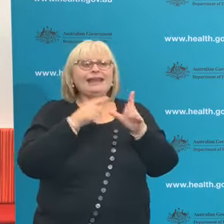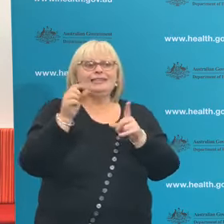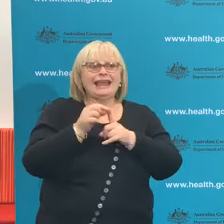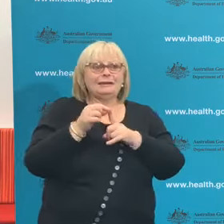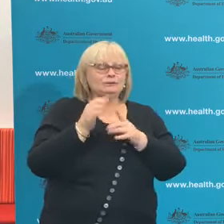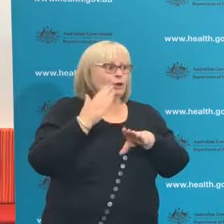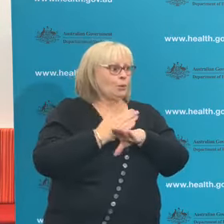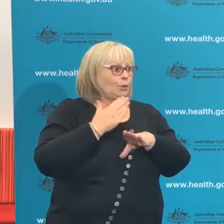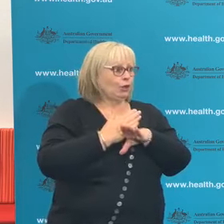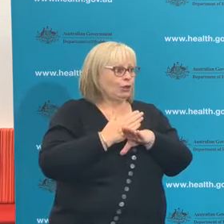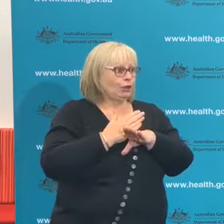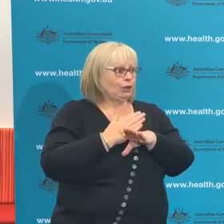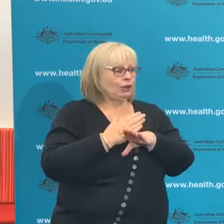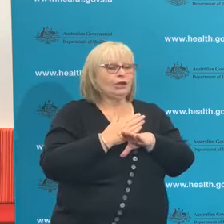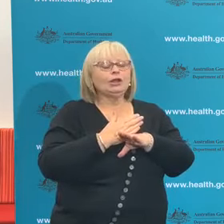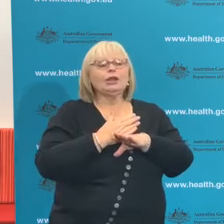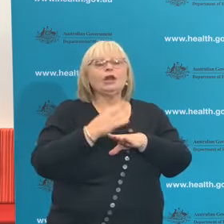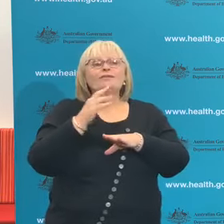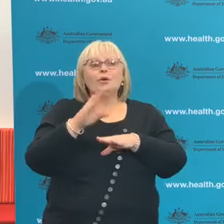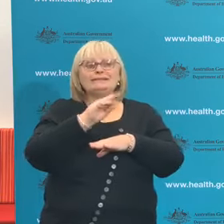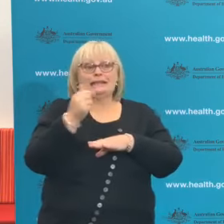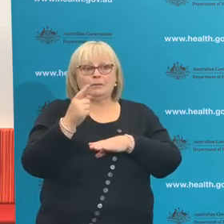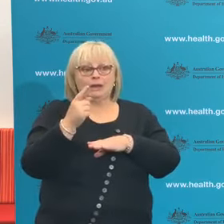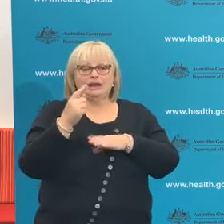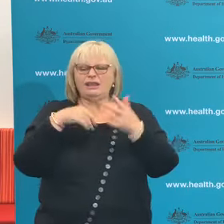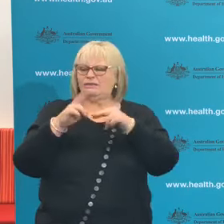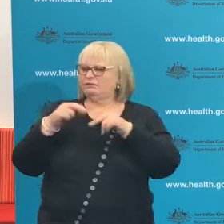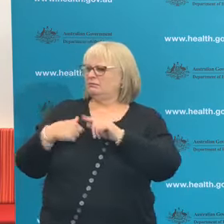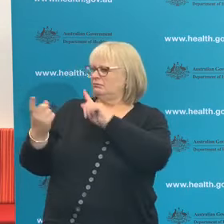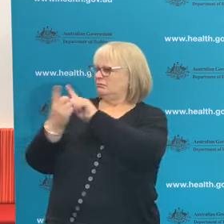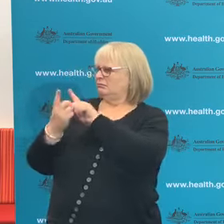around someone for about 15 minutes, is there anything that can be done to reduce that time?